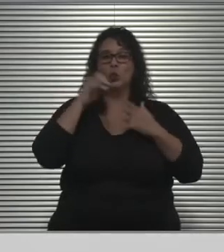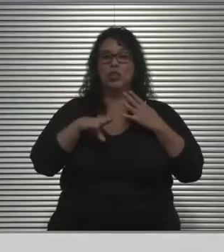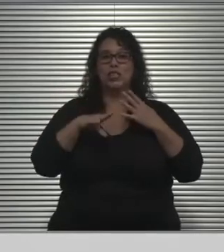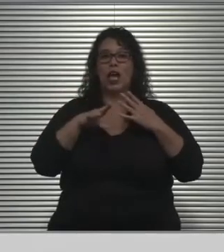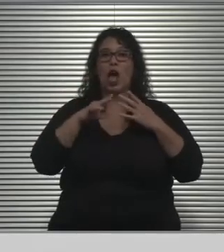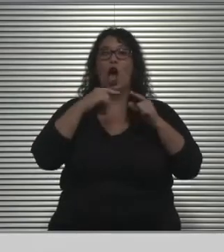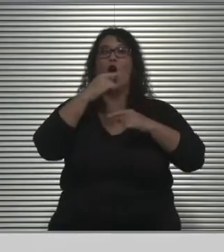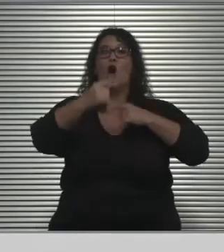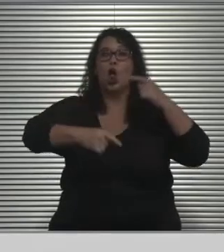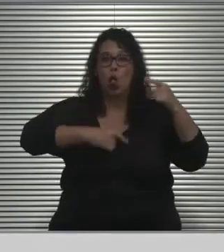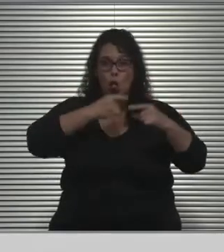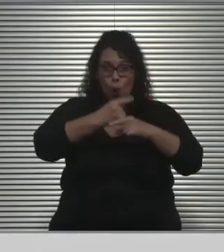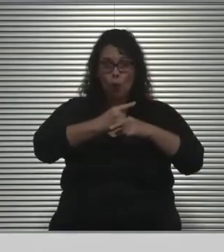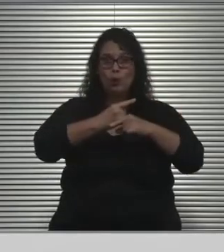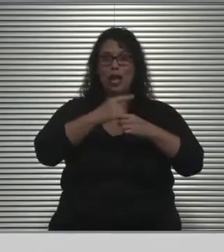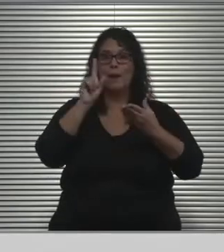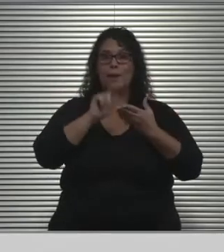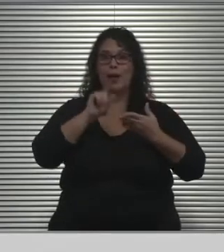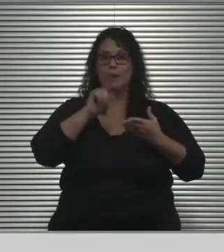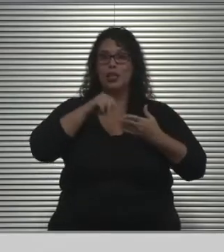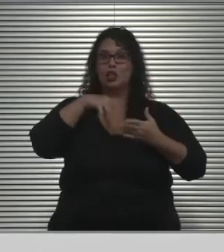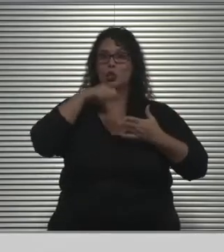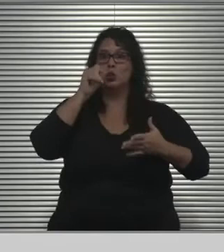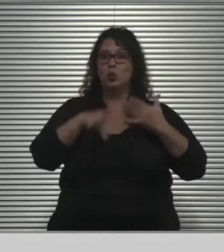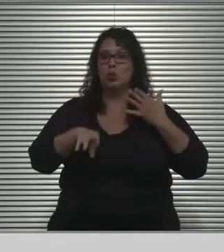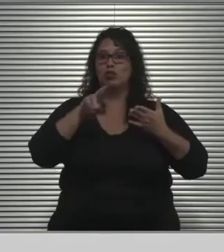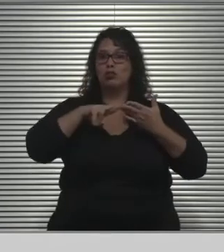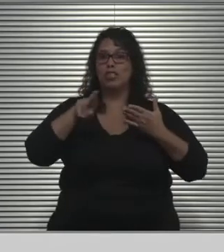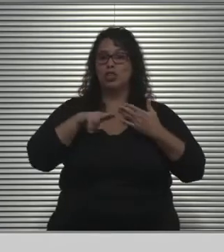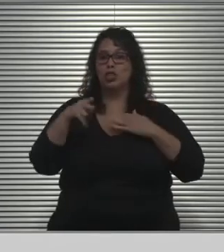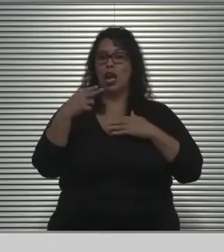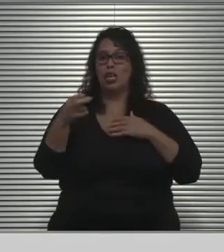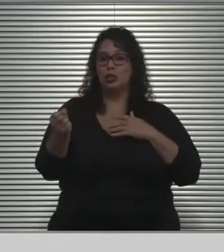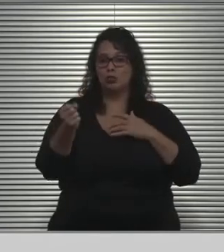to be published in The Journal of Student Research, High School Edition.